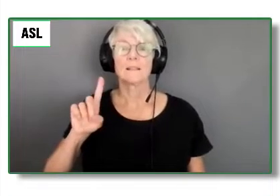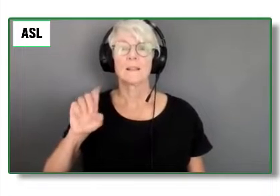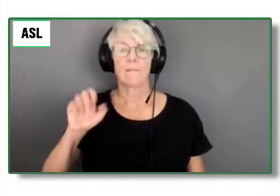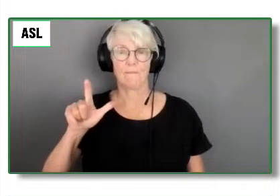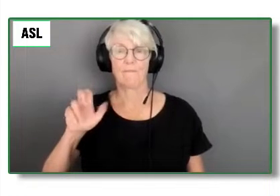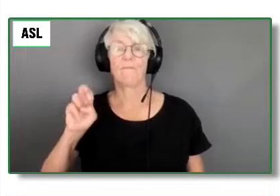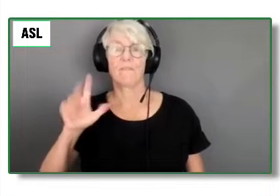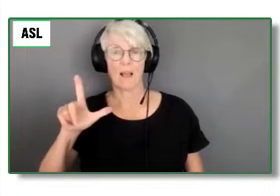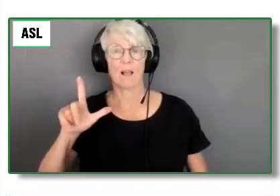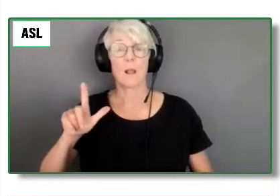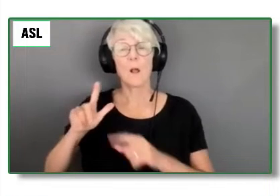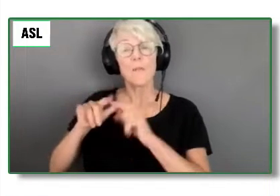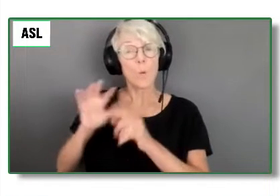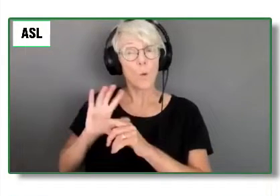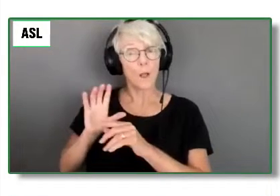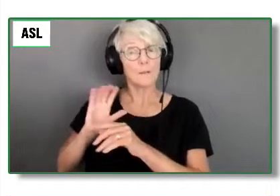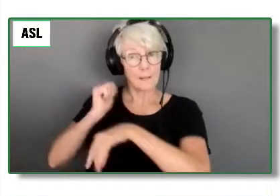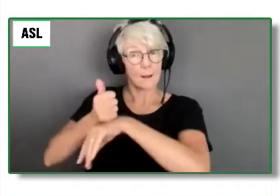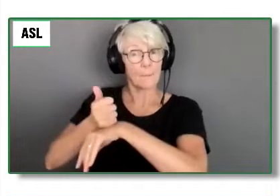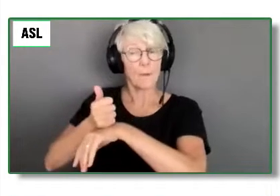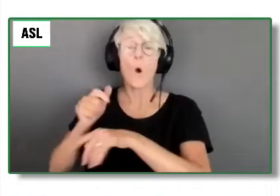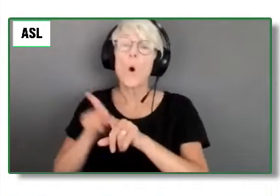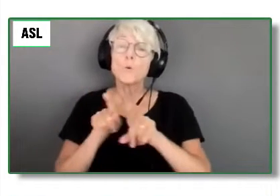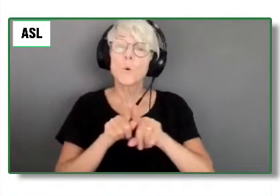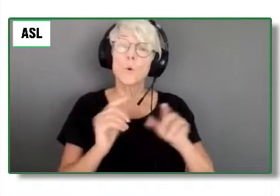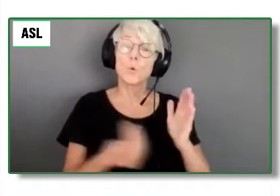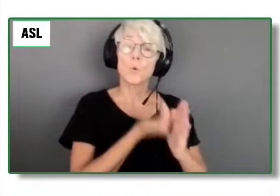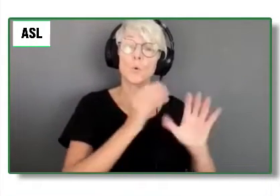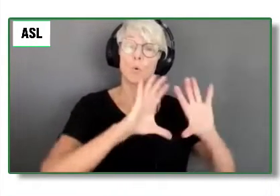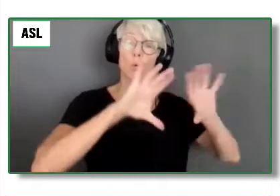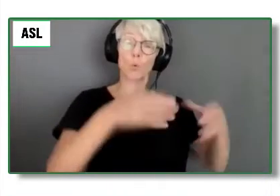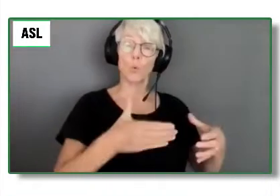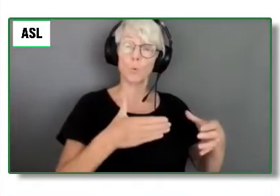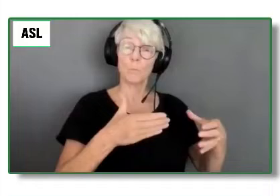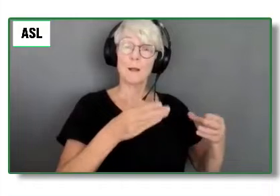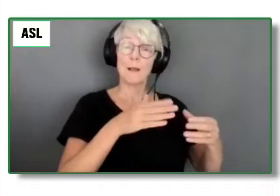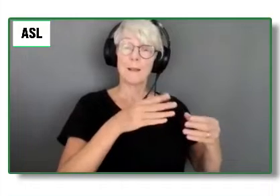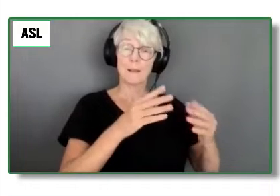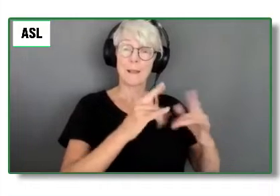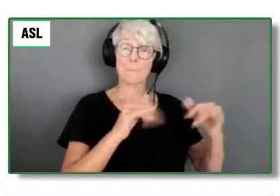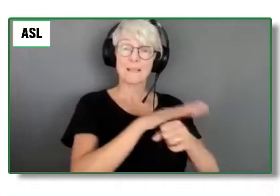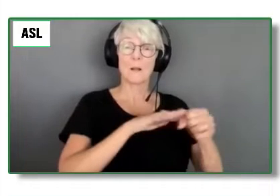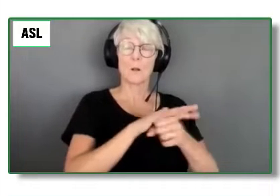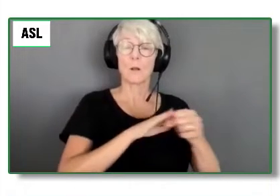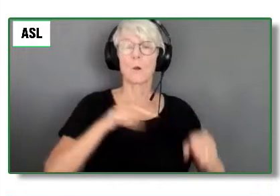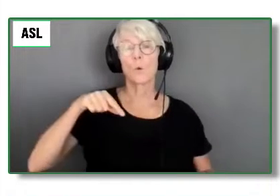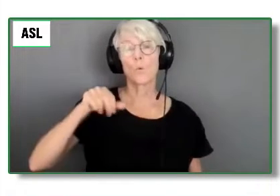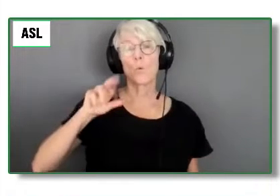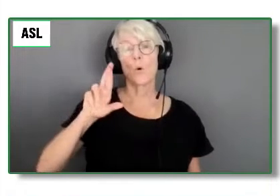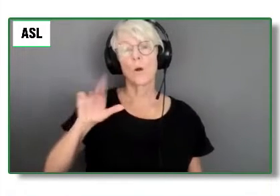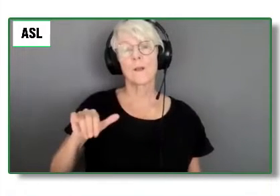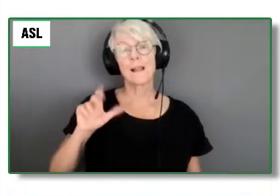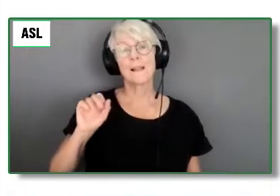power for their new group campsite at the Quarry Lakes Dumbarton campground.